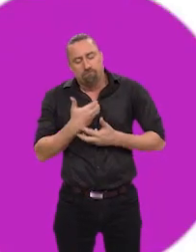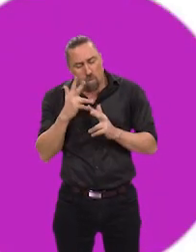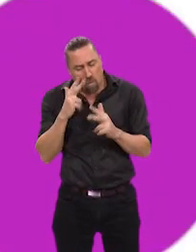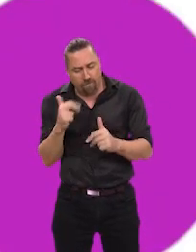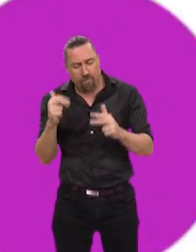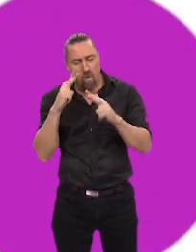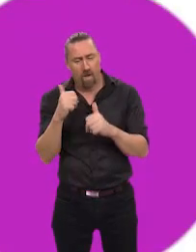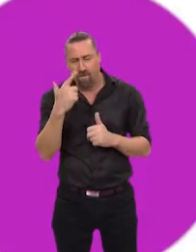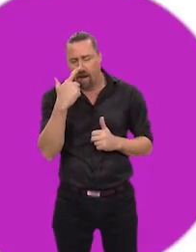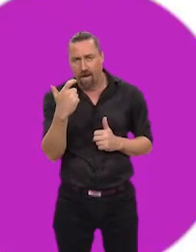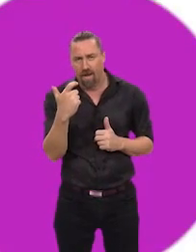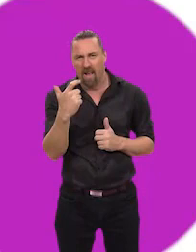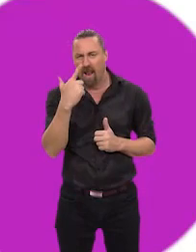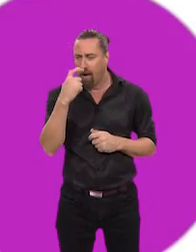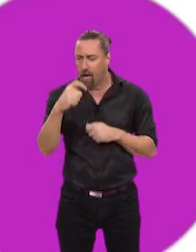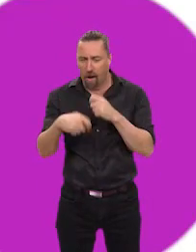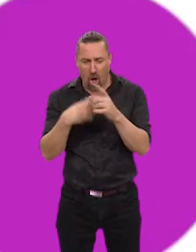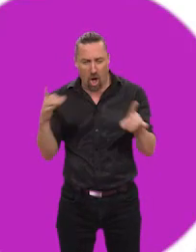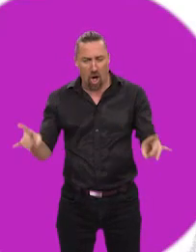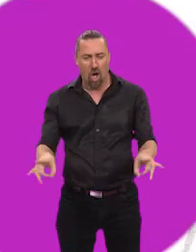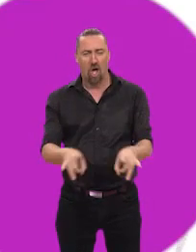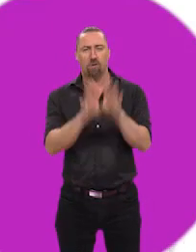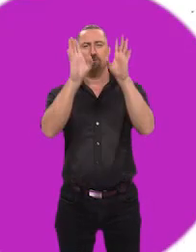Lucky soon found his feet and made himself at home.